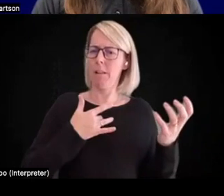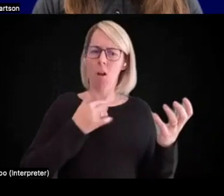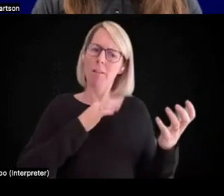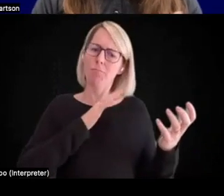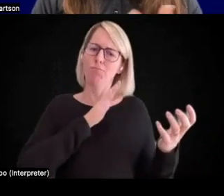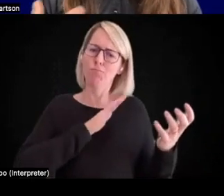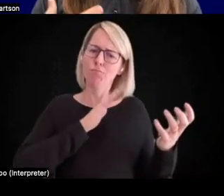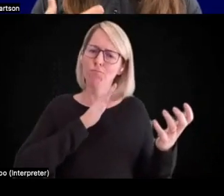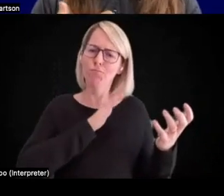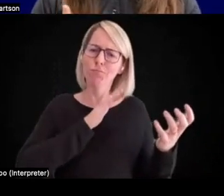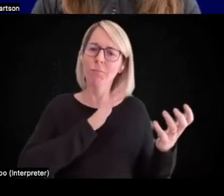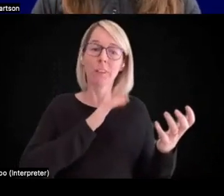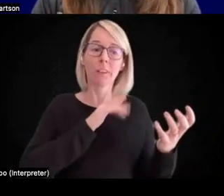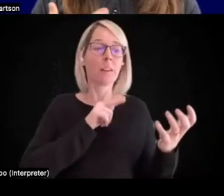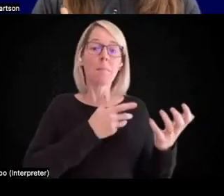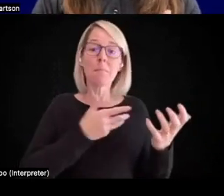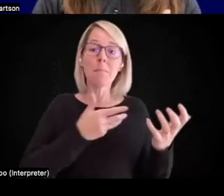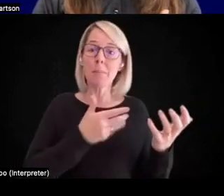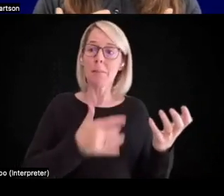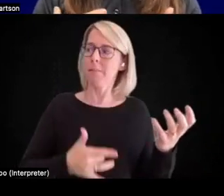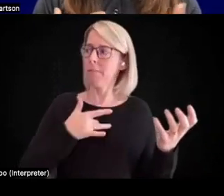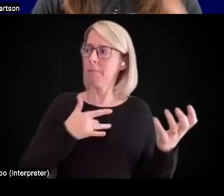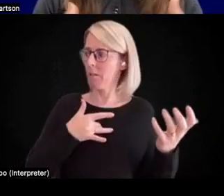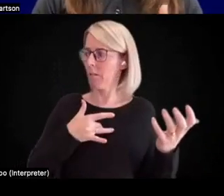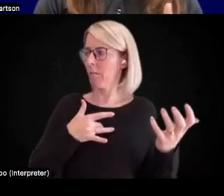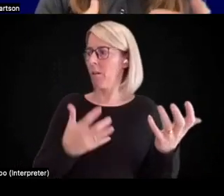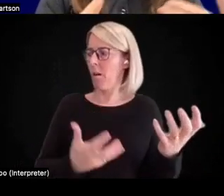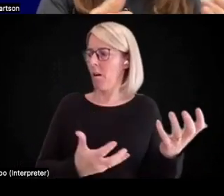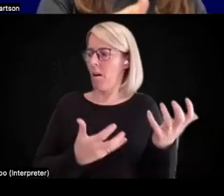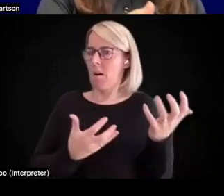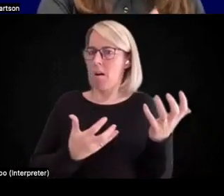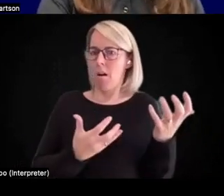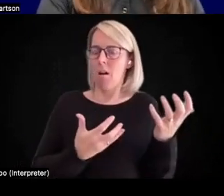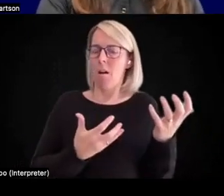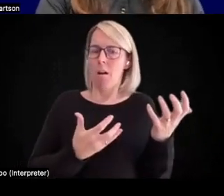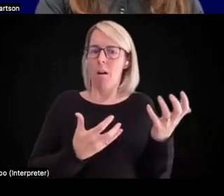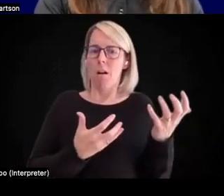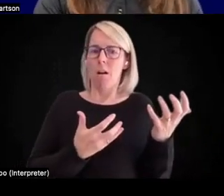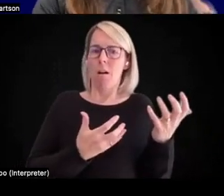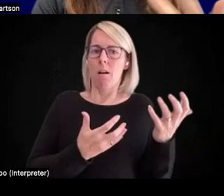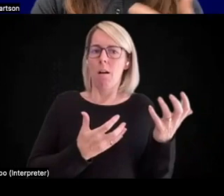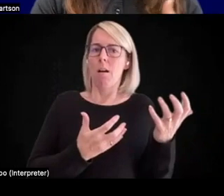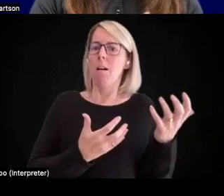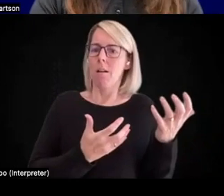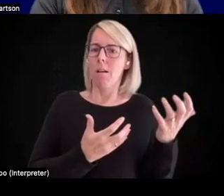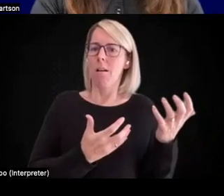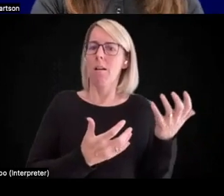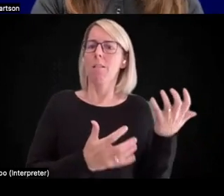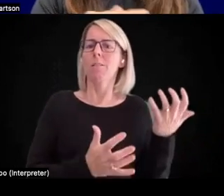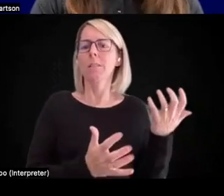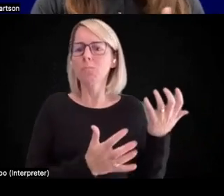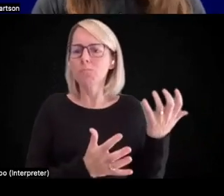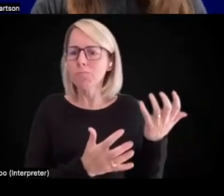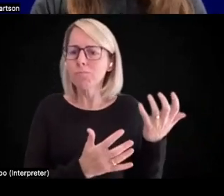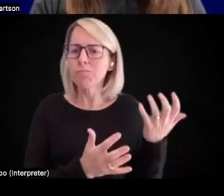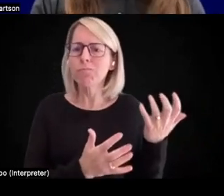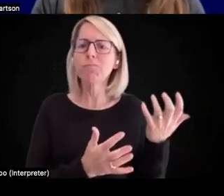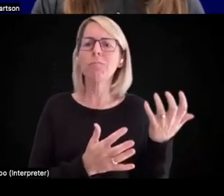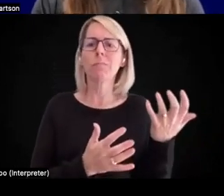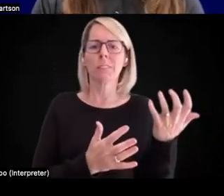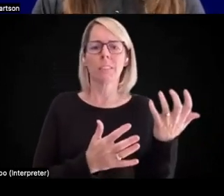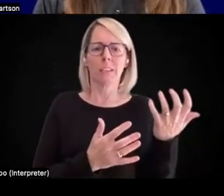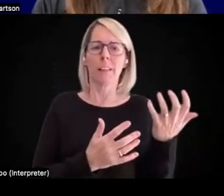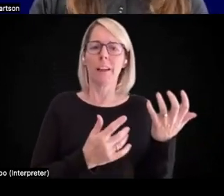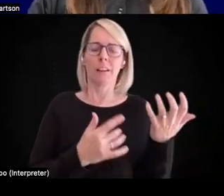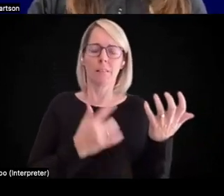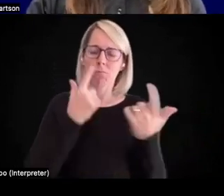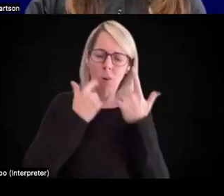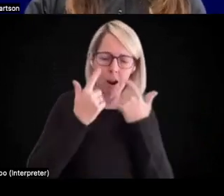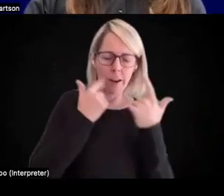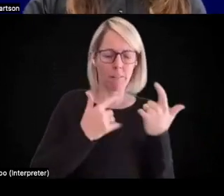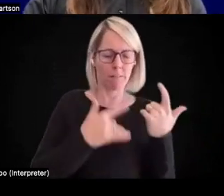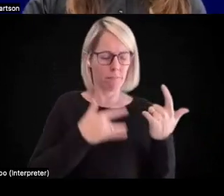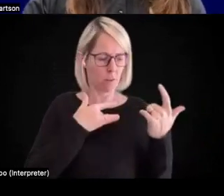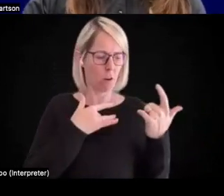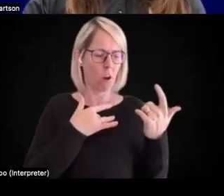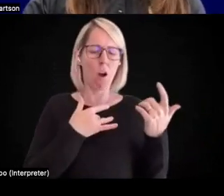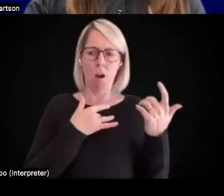is there because the concern can be matched to the reason they were picked up. So, the "Oh, oh,